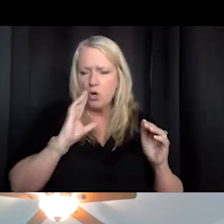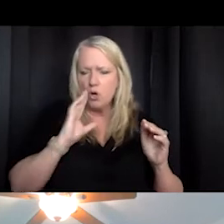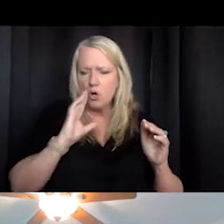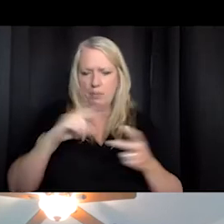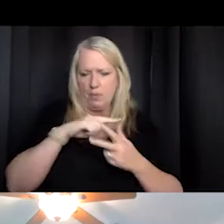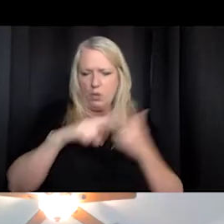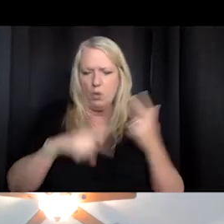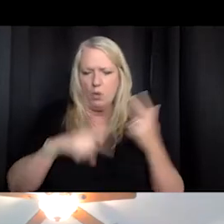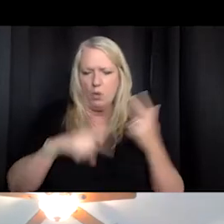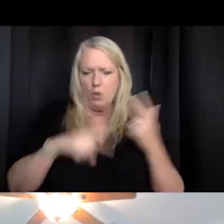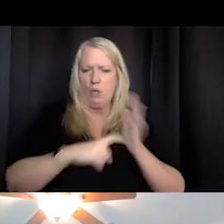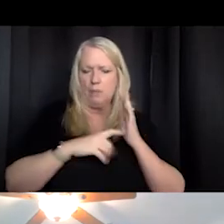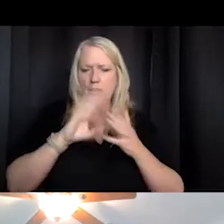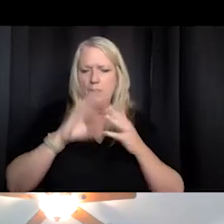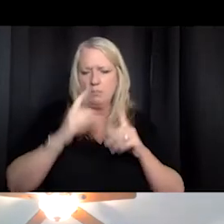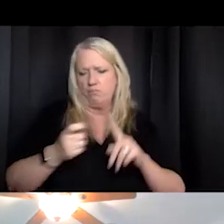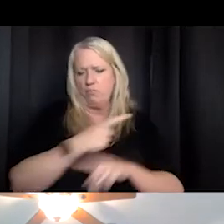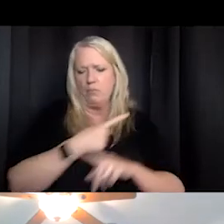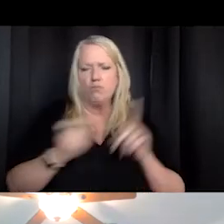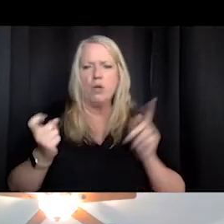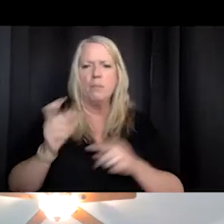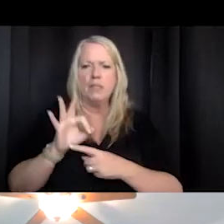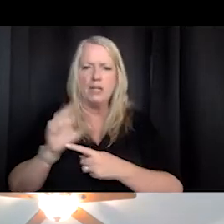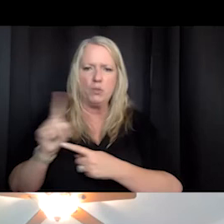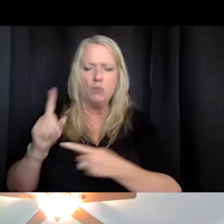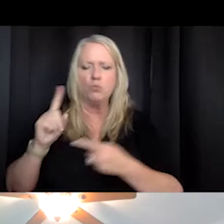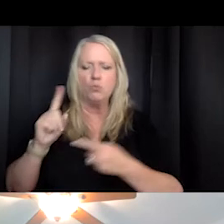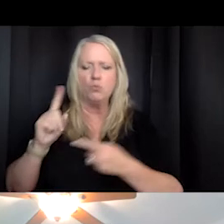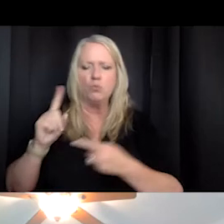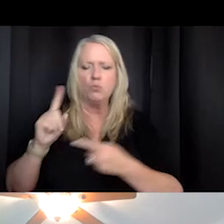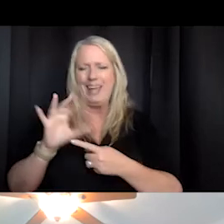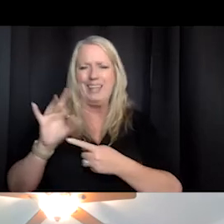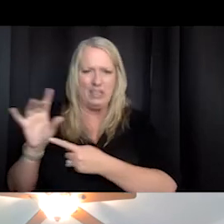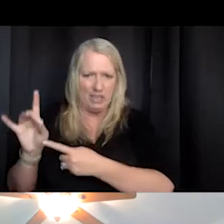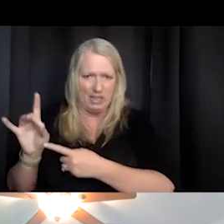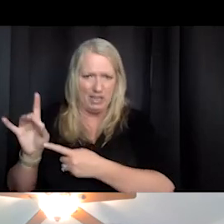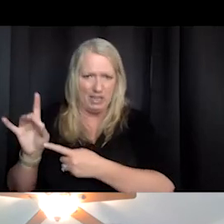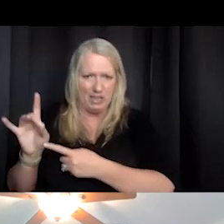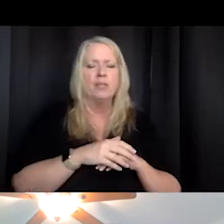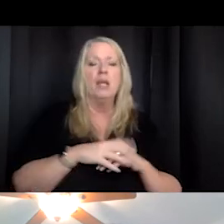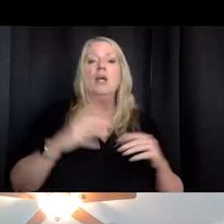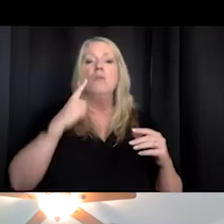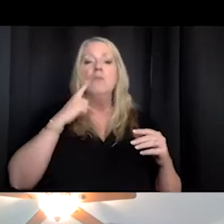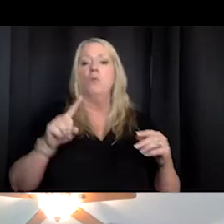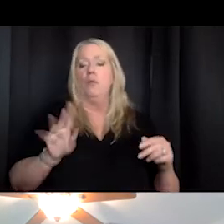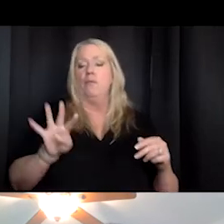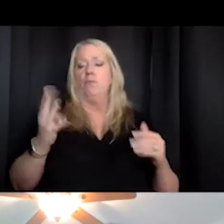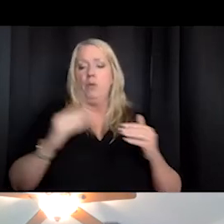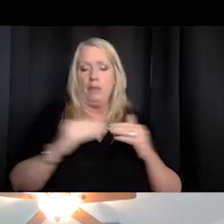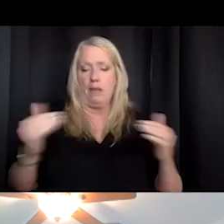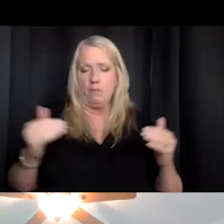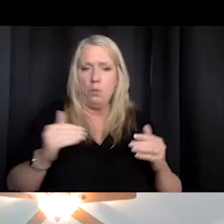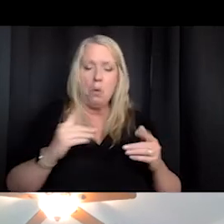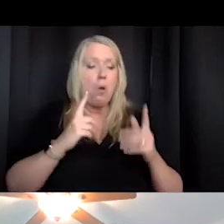BE DIVERTED 911 TO 988. FOR THE FOURTH LEVEL CALLS. WHICH IS THE MOST EMERGENT. THOSE ARE